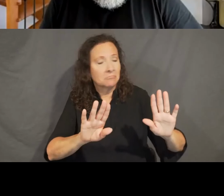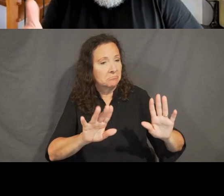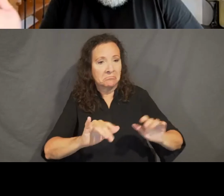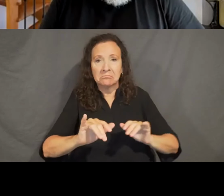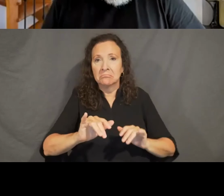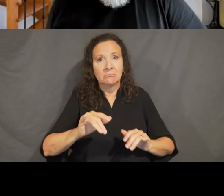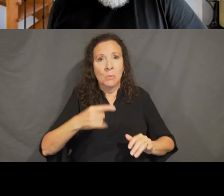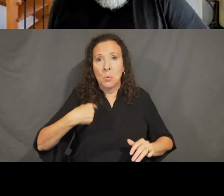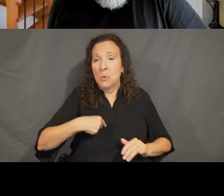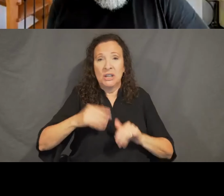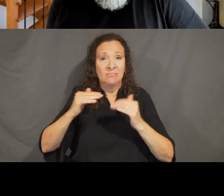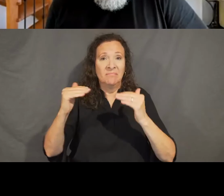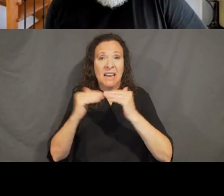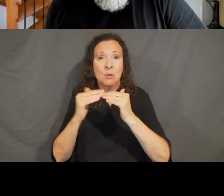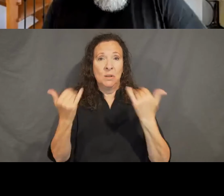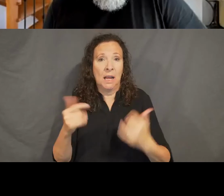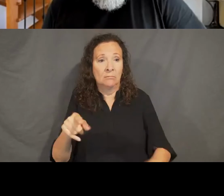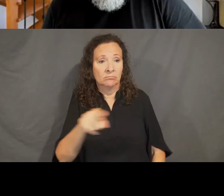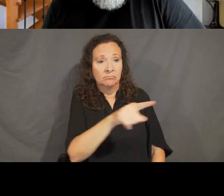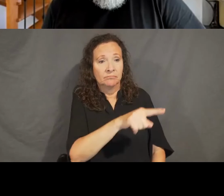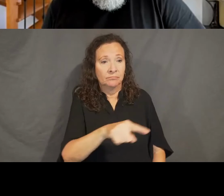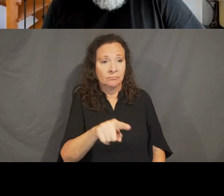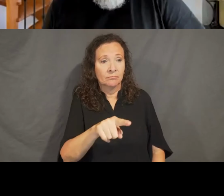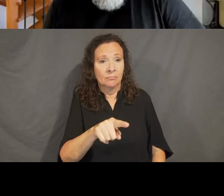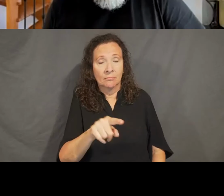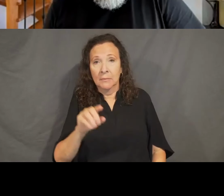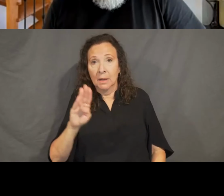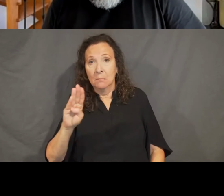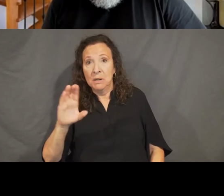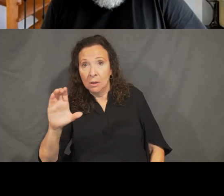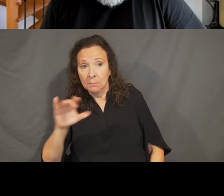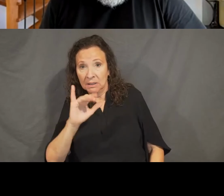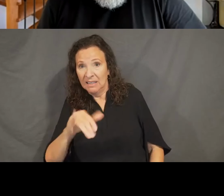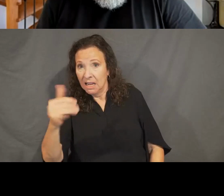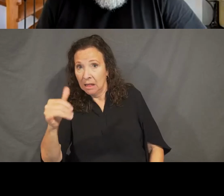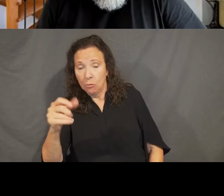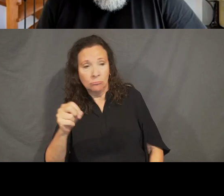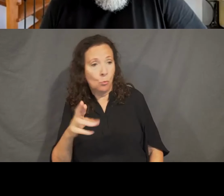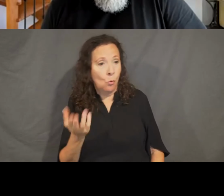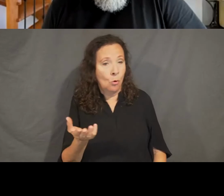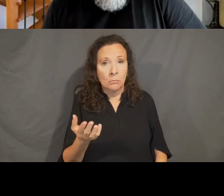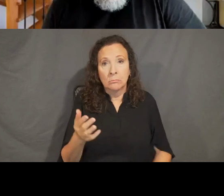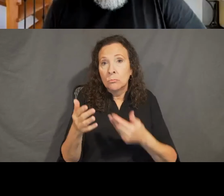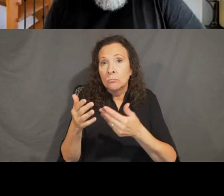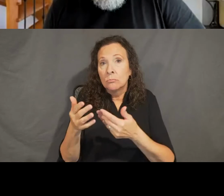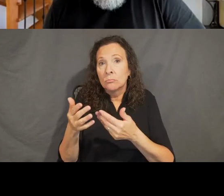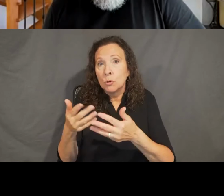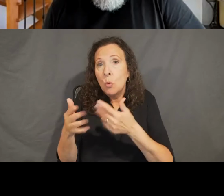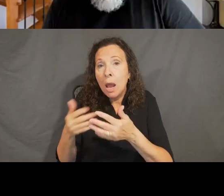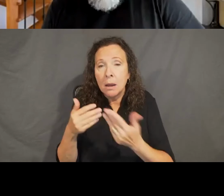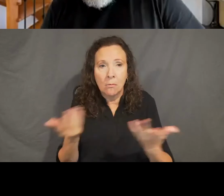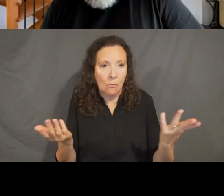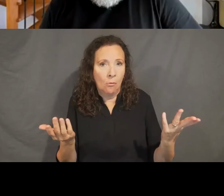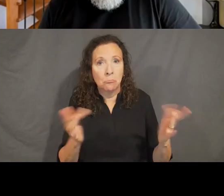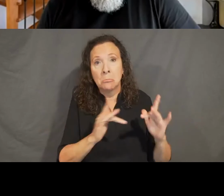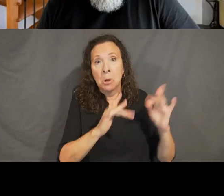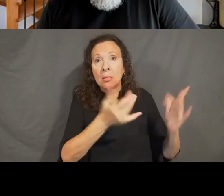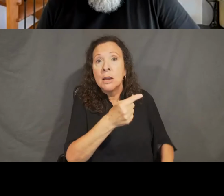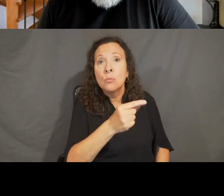You can't tell whether or not British Columbia was yellow, great, light green, you have no